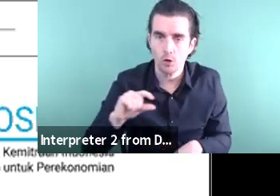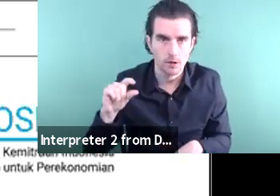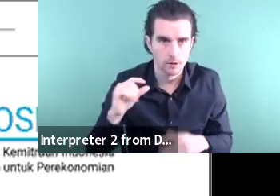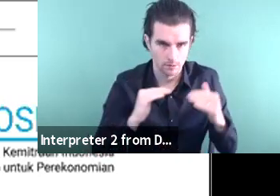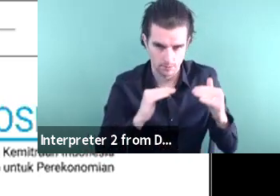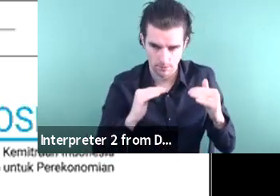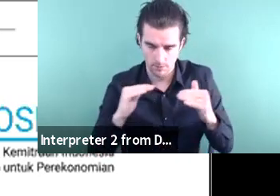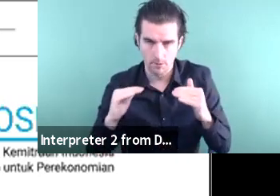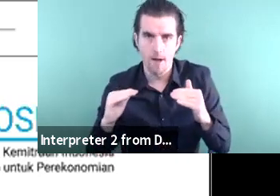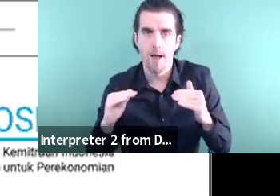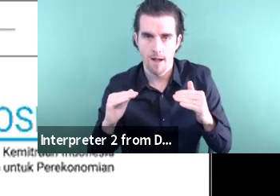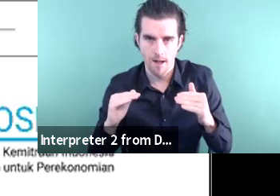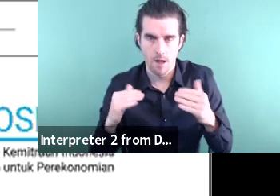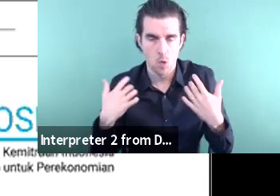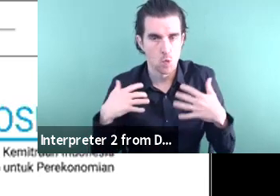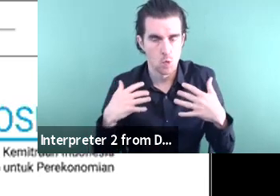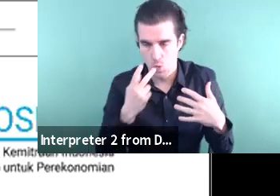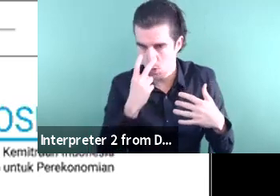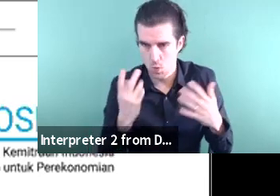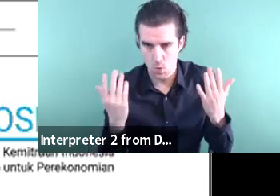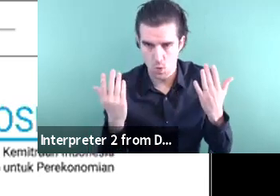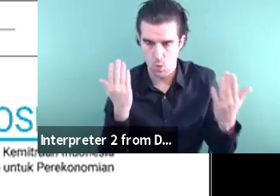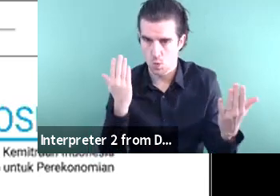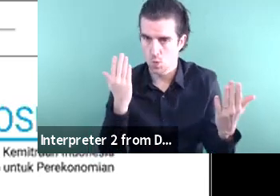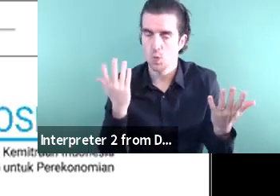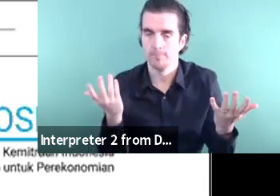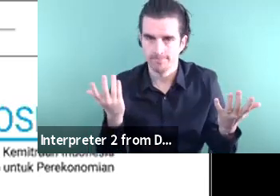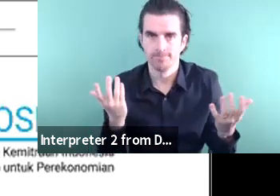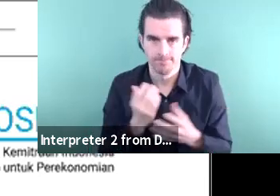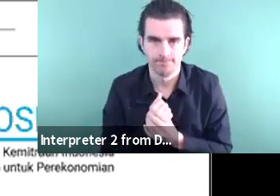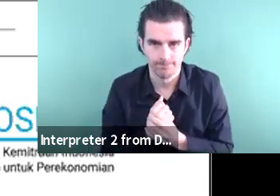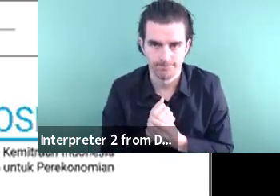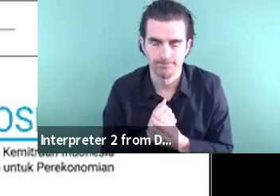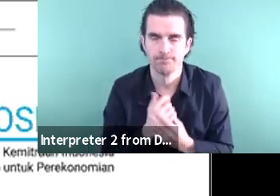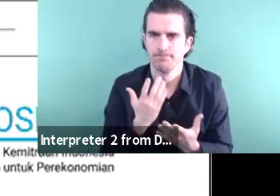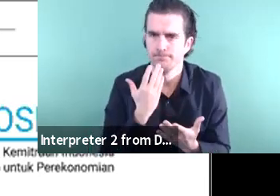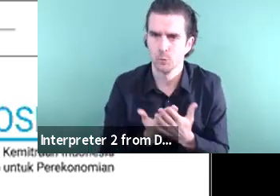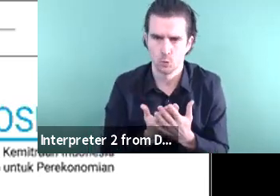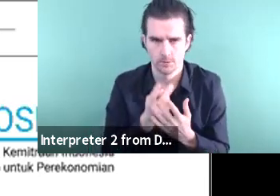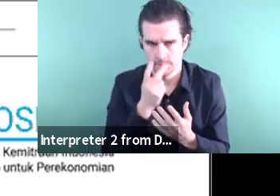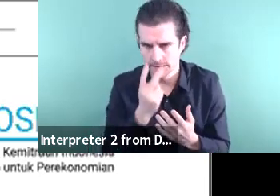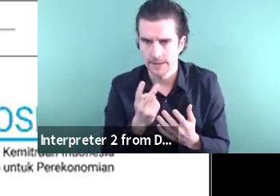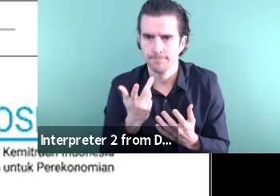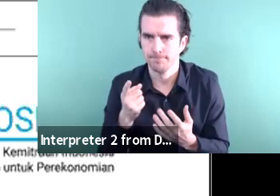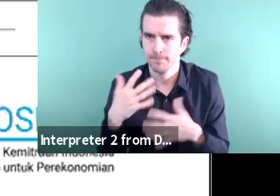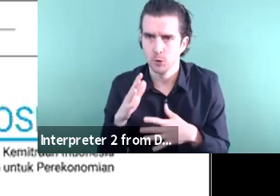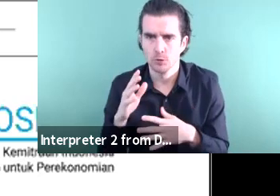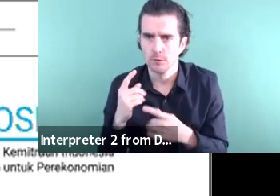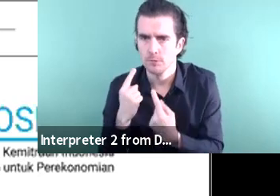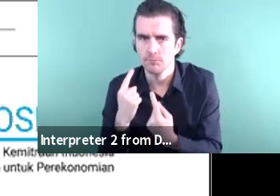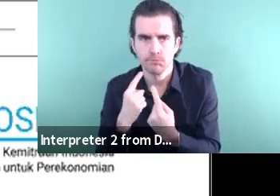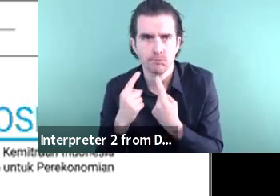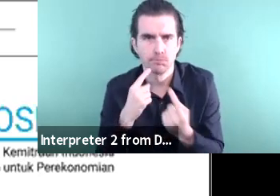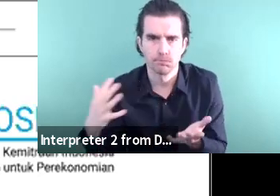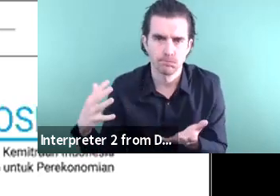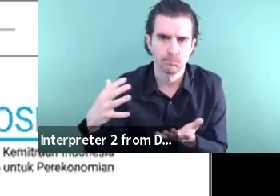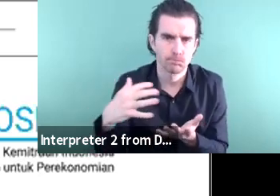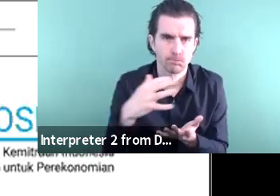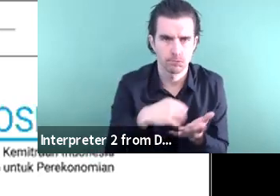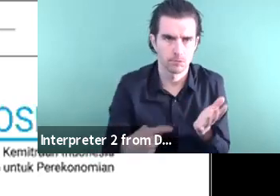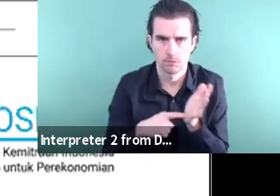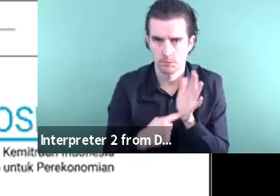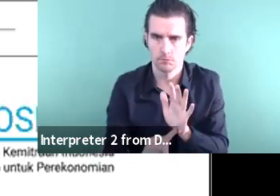part in society. We’re going to have a quick break now, but we would really like to get some question